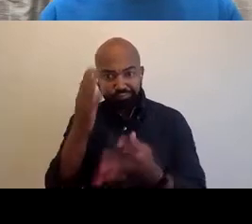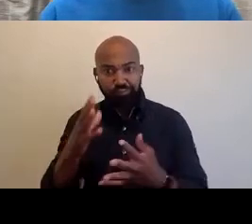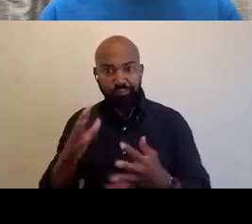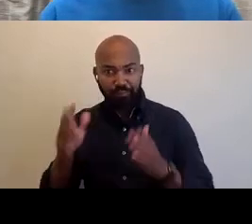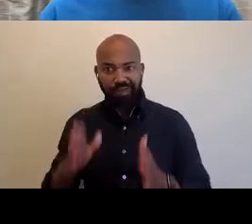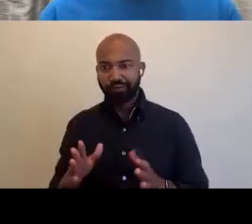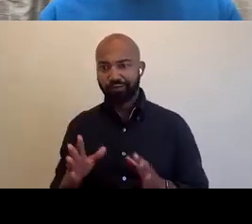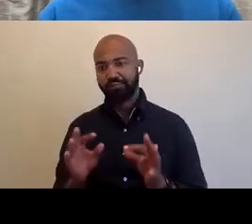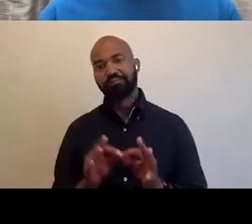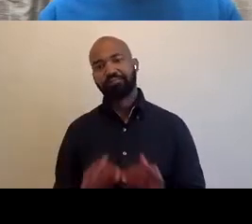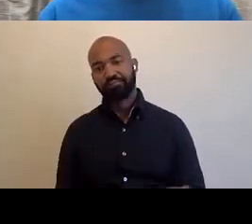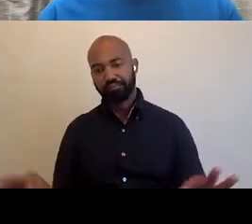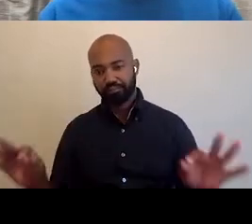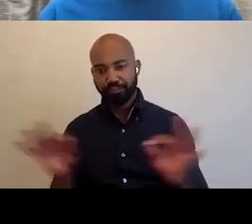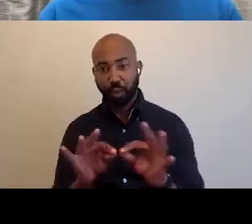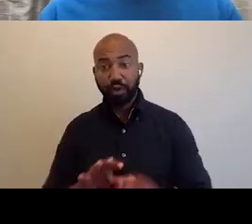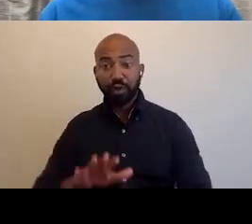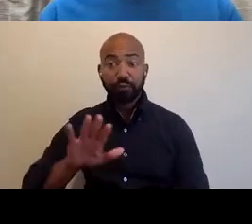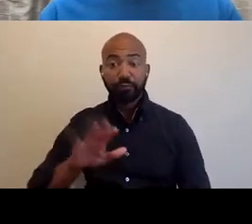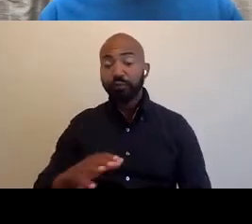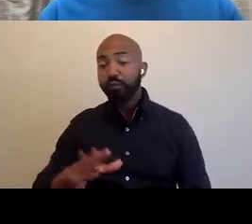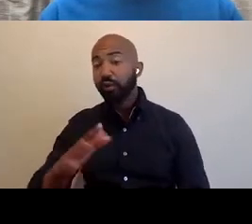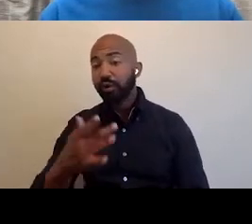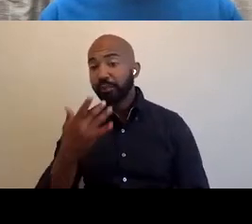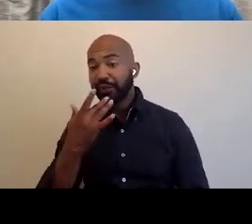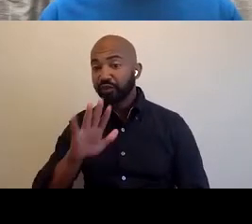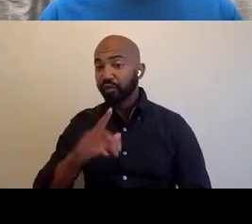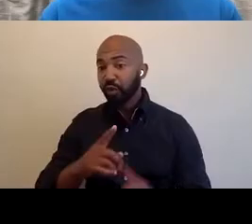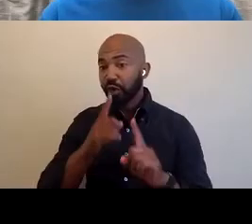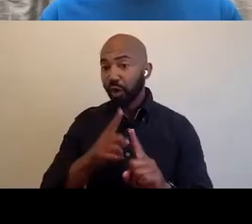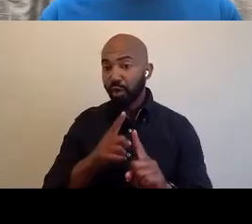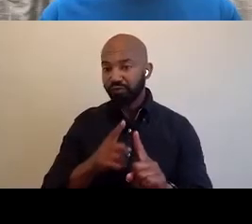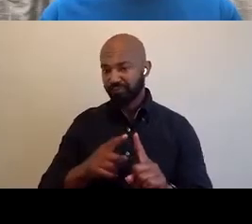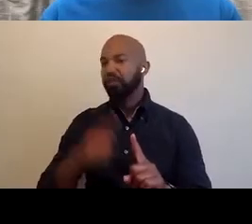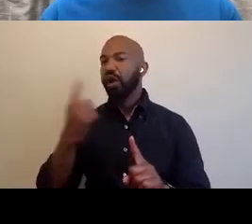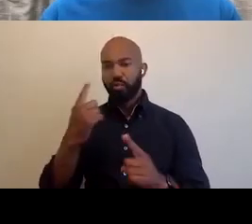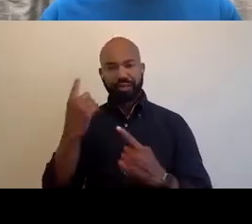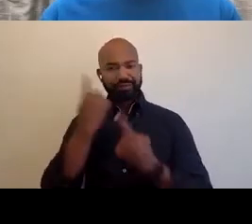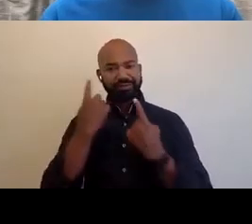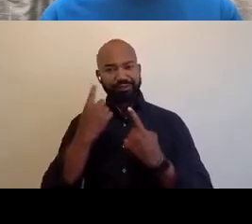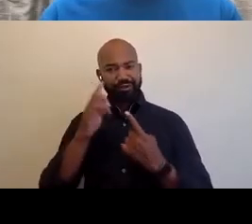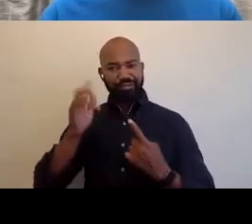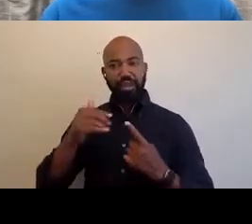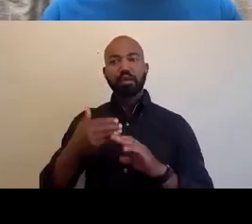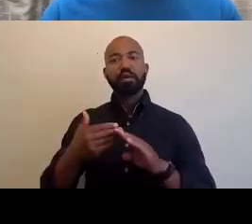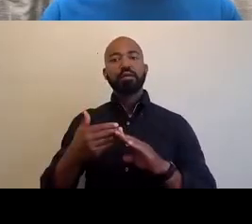Always, always, always your preference and your goals need to be considered as you start feminizing therapy.